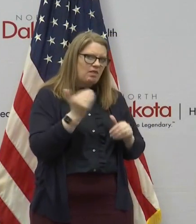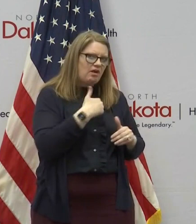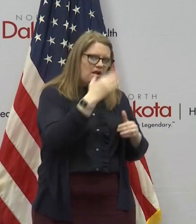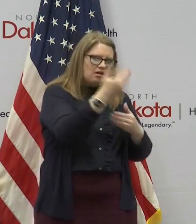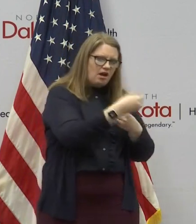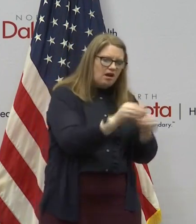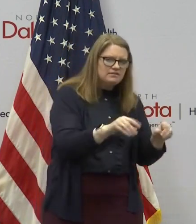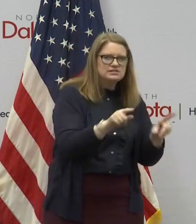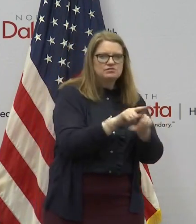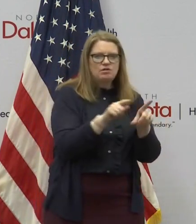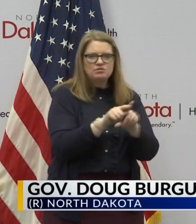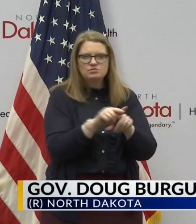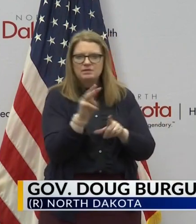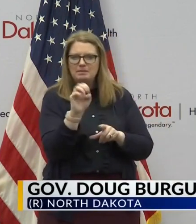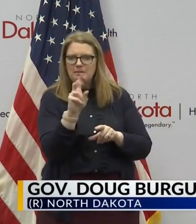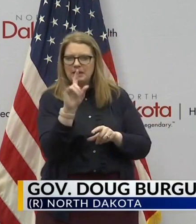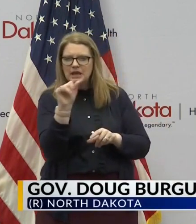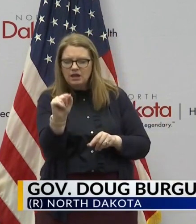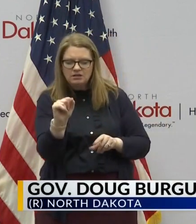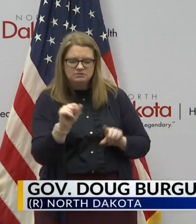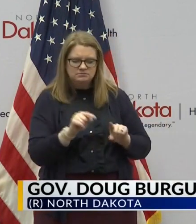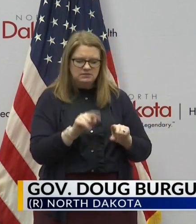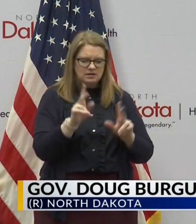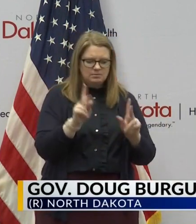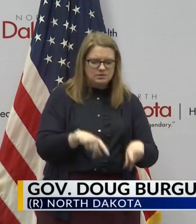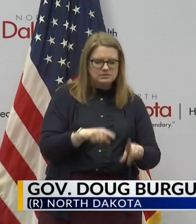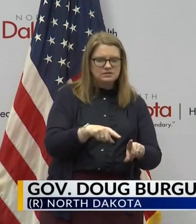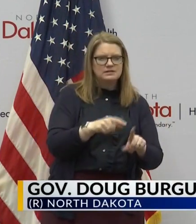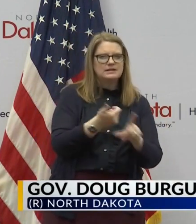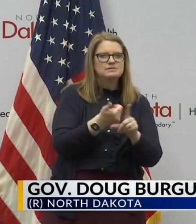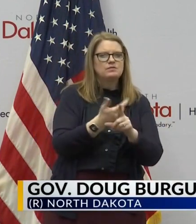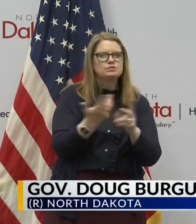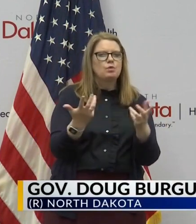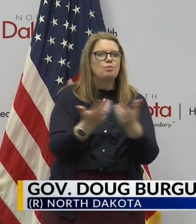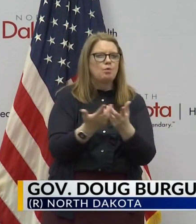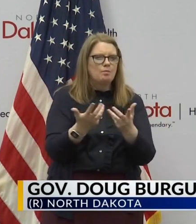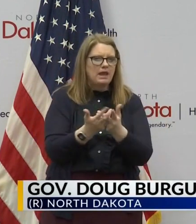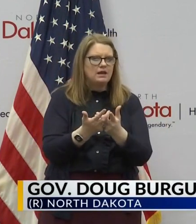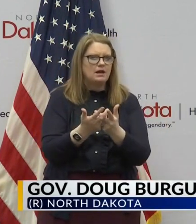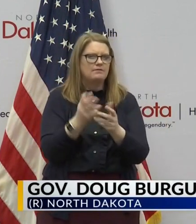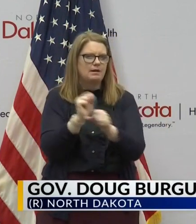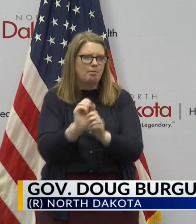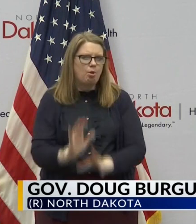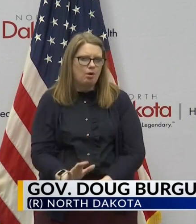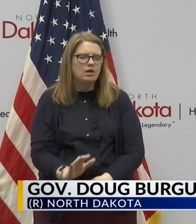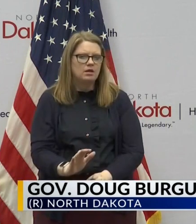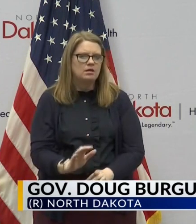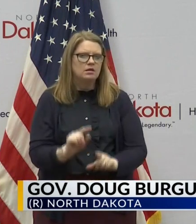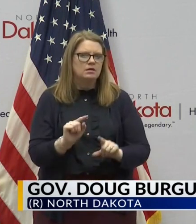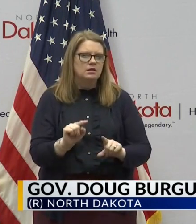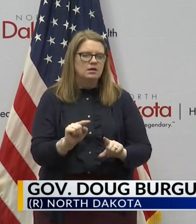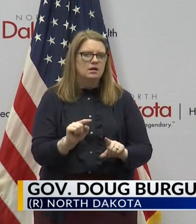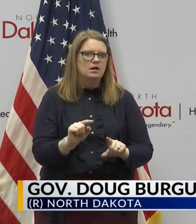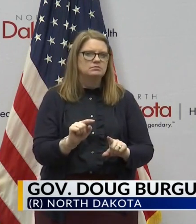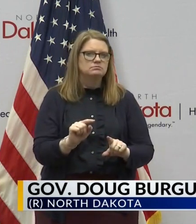SATURDAY. THE GENERAL MANAGER VANCE TAYLOR IS COMMUNICATING WITH OUR OFFICE WITH THE TEAM MEMBERS AND MEDIA